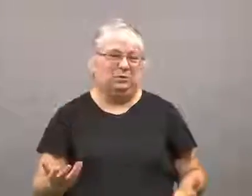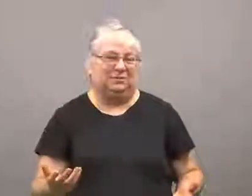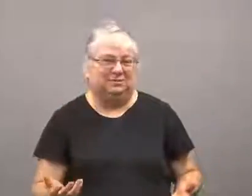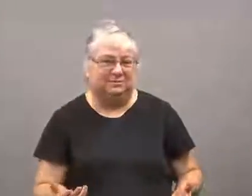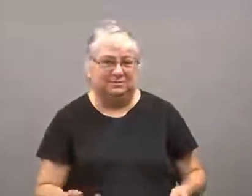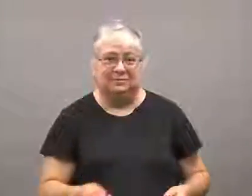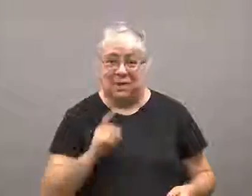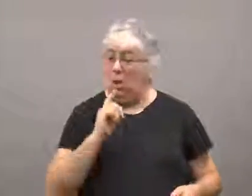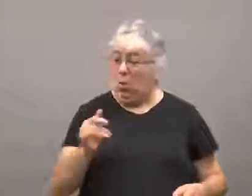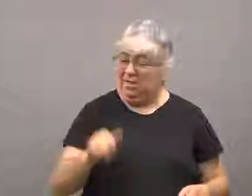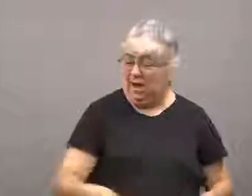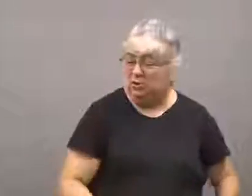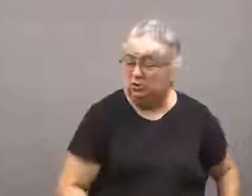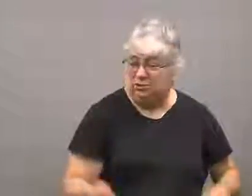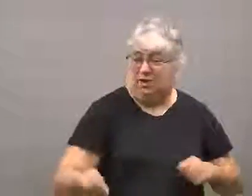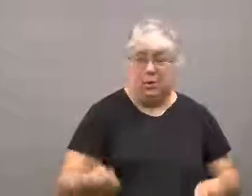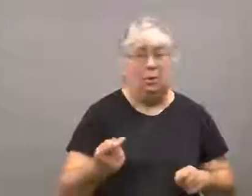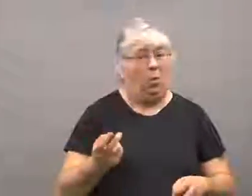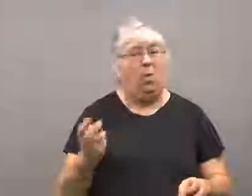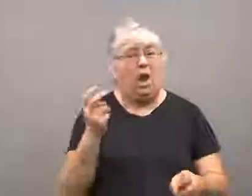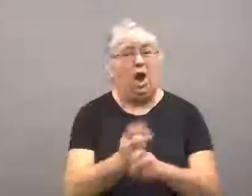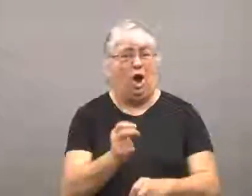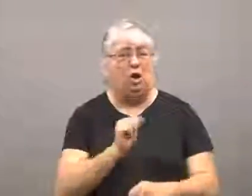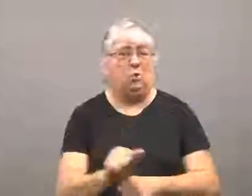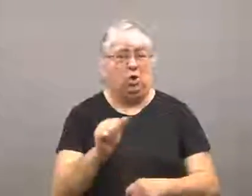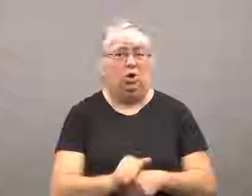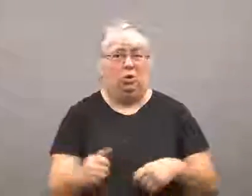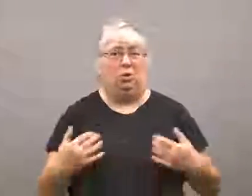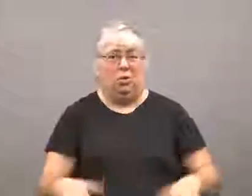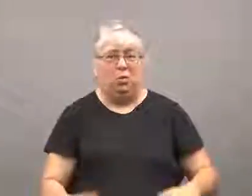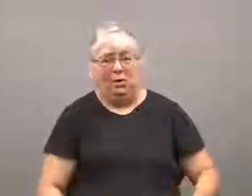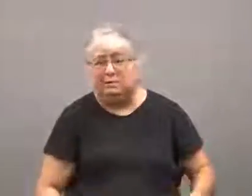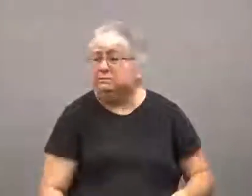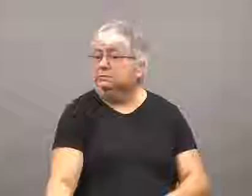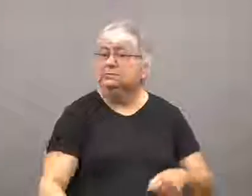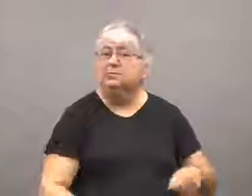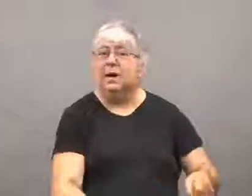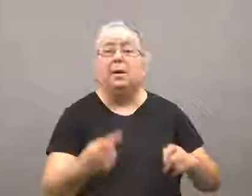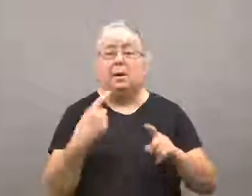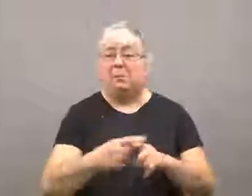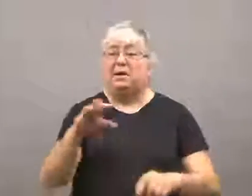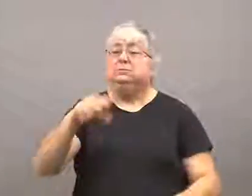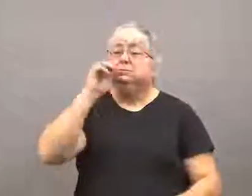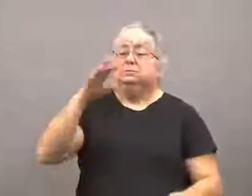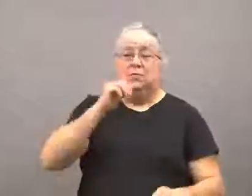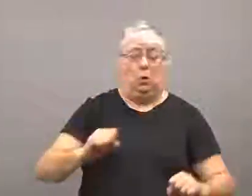Shoveling requires a lot of exertion,